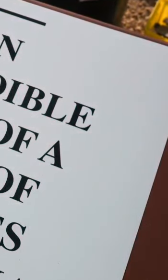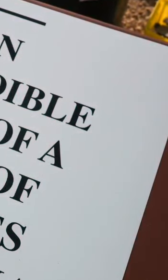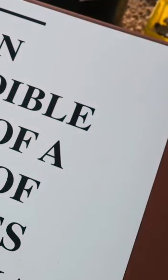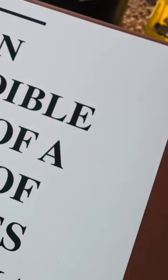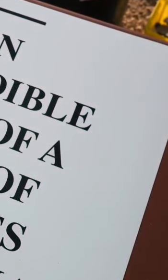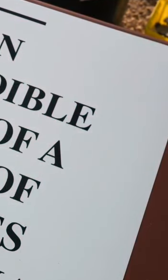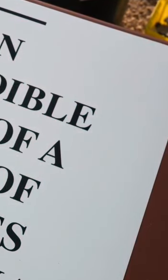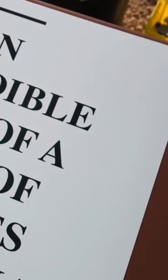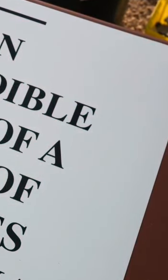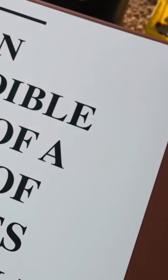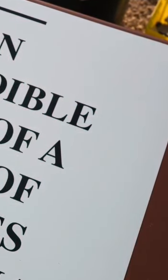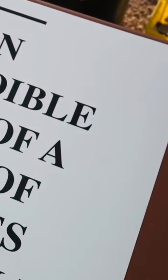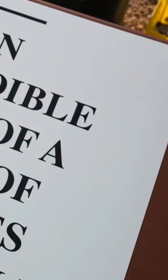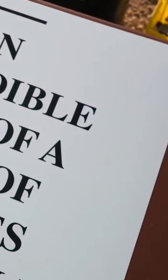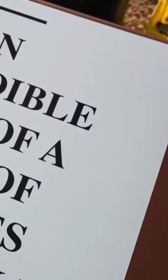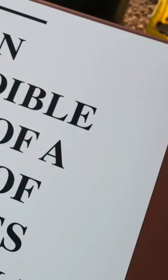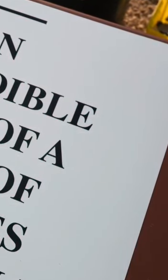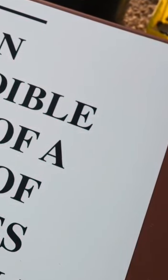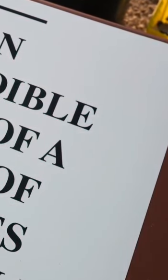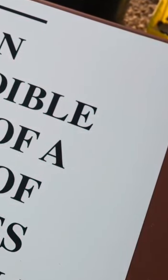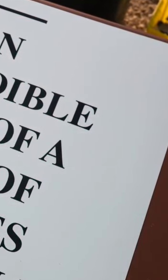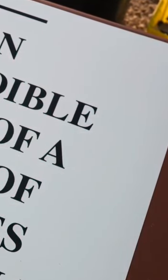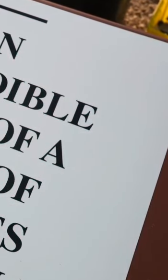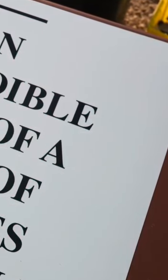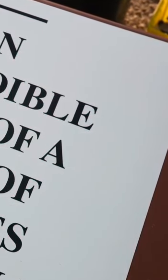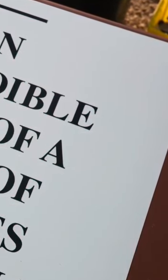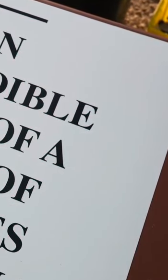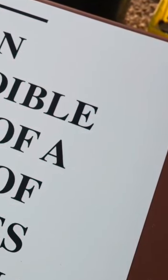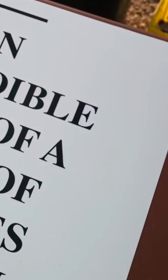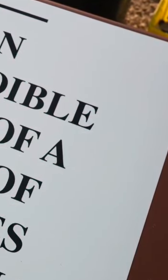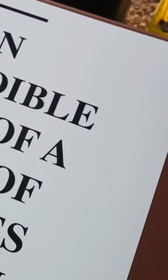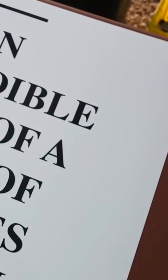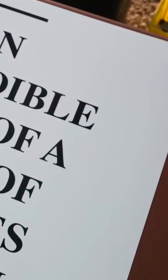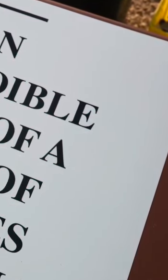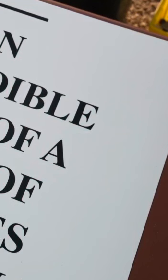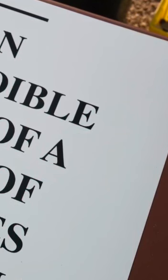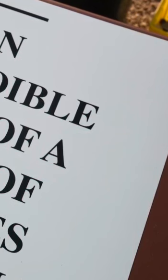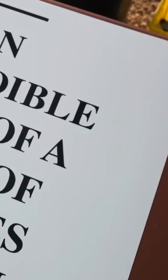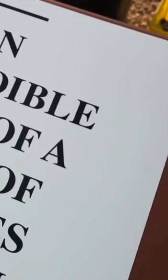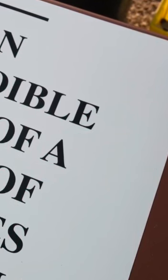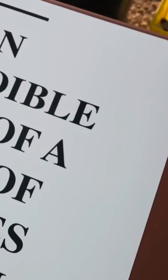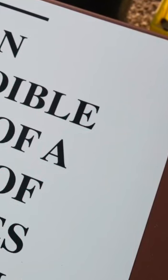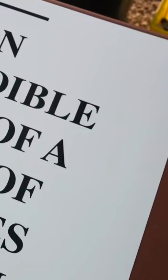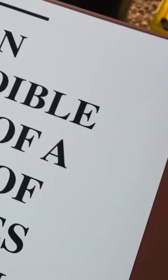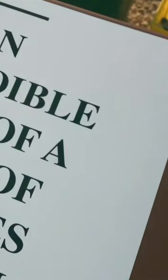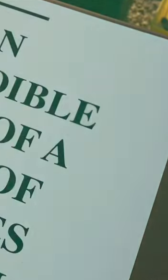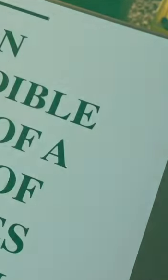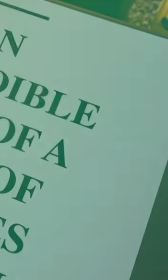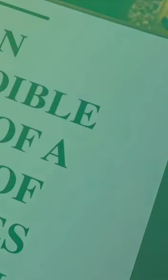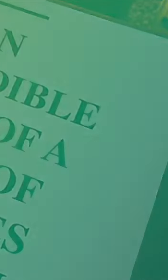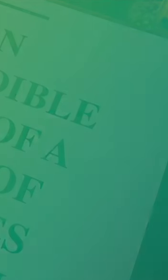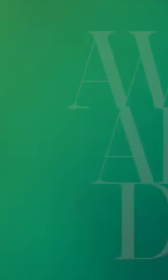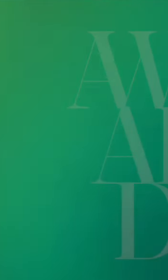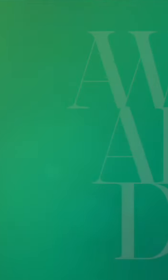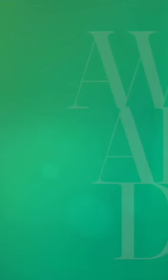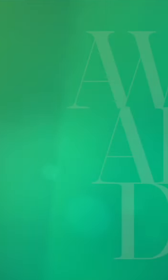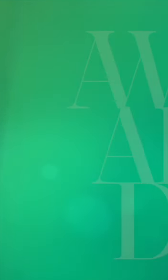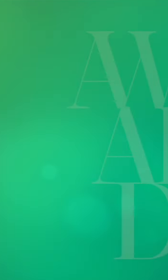as he works to present audiences with a new model for a Biennale. His many international connections and achievements include residencies